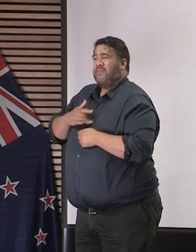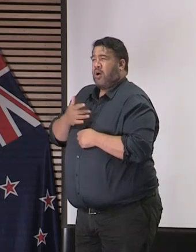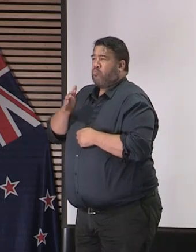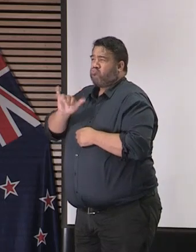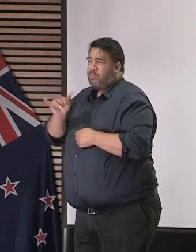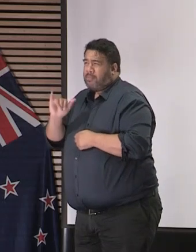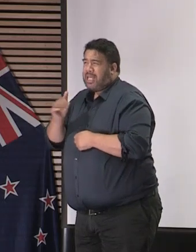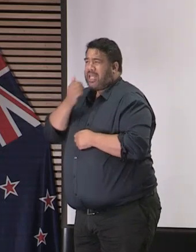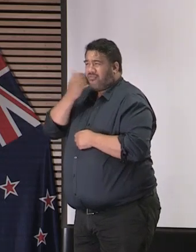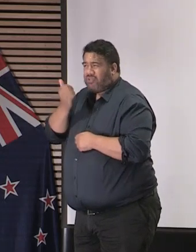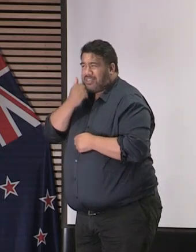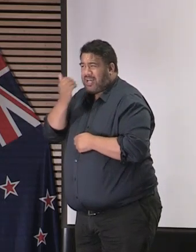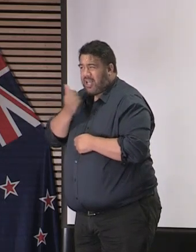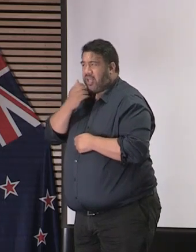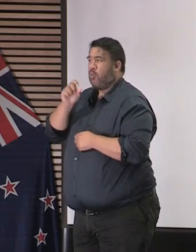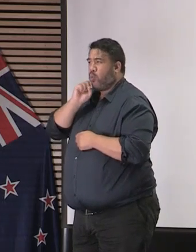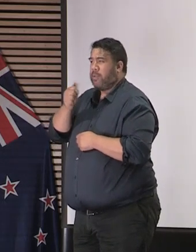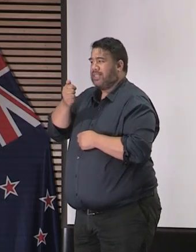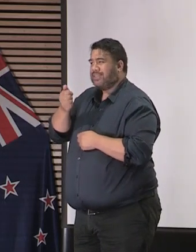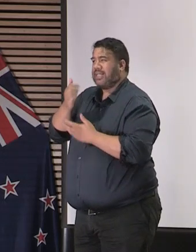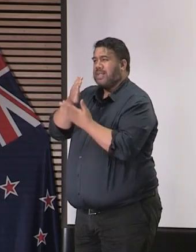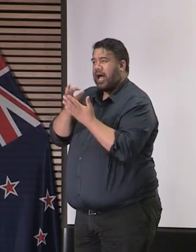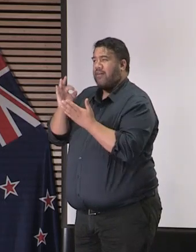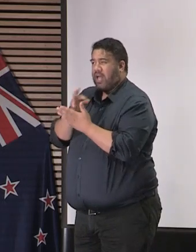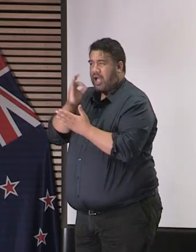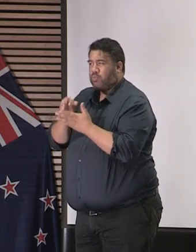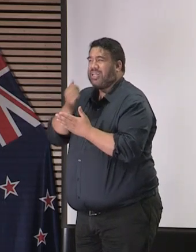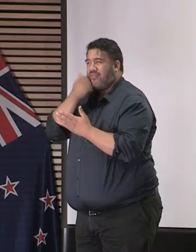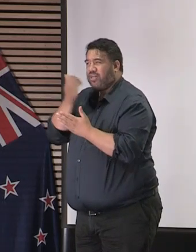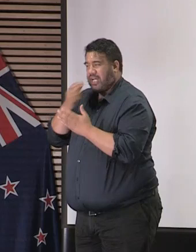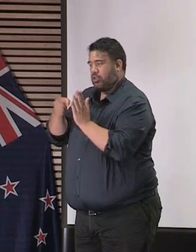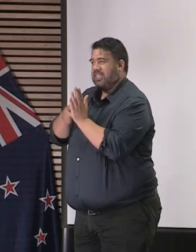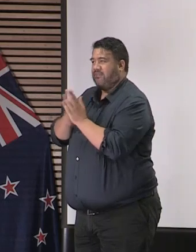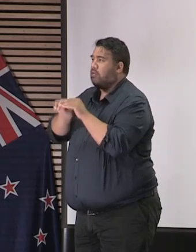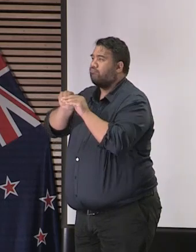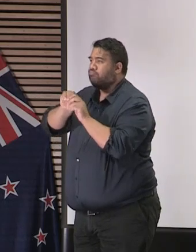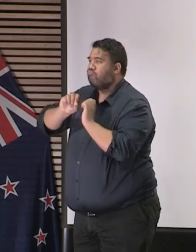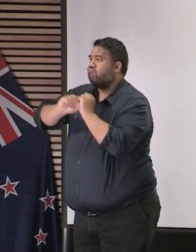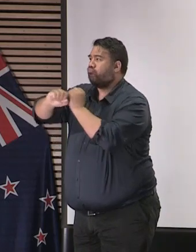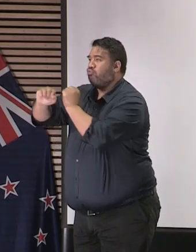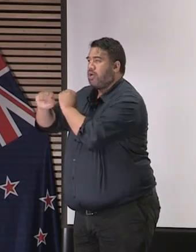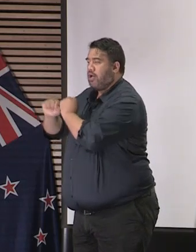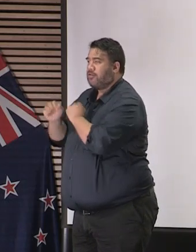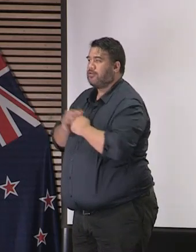ability to extend that if we need to. We expect around 6. 5